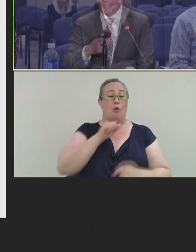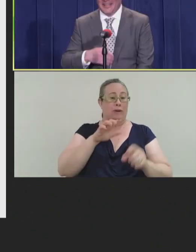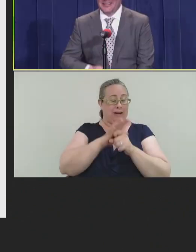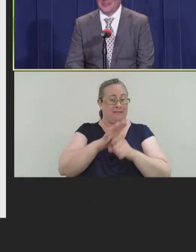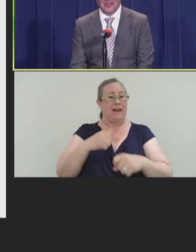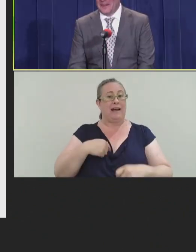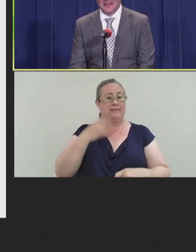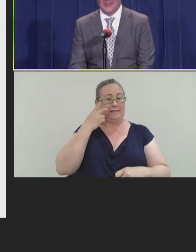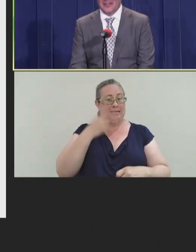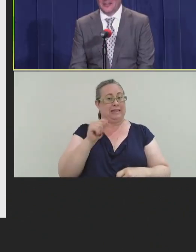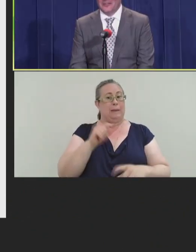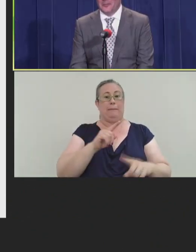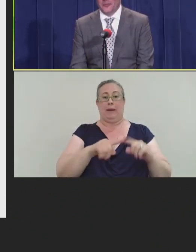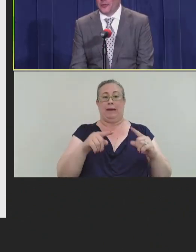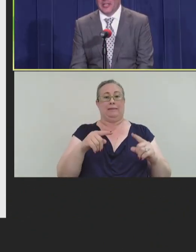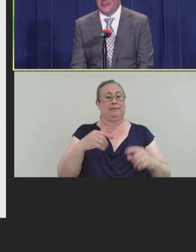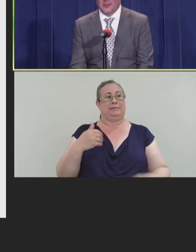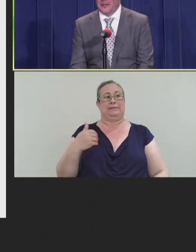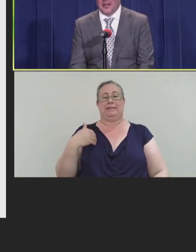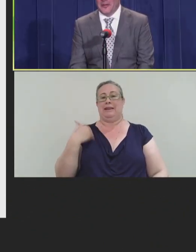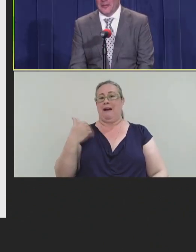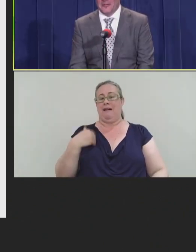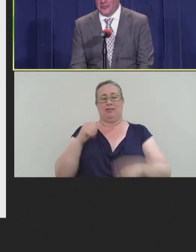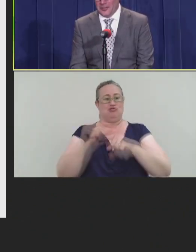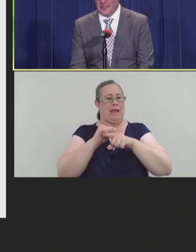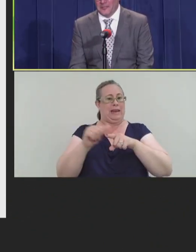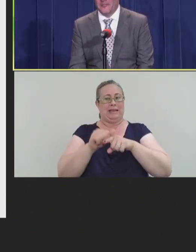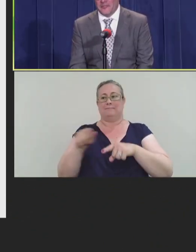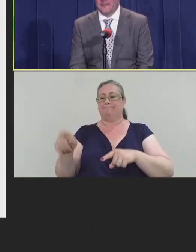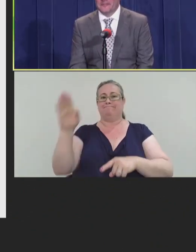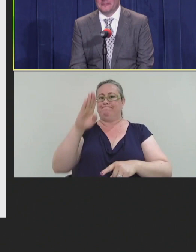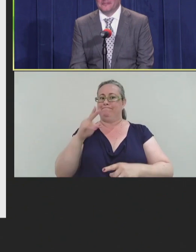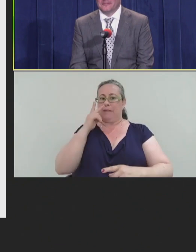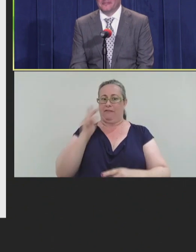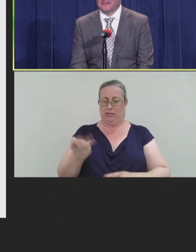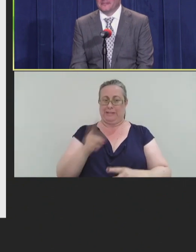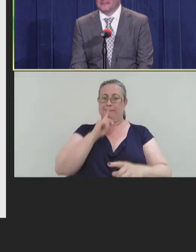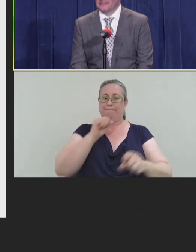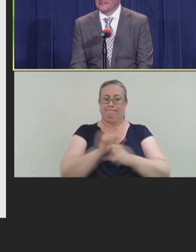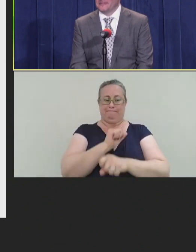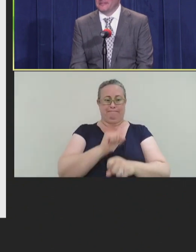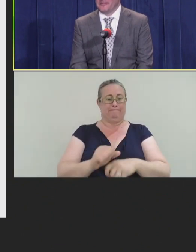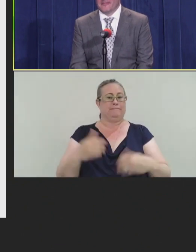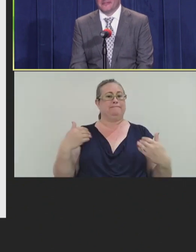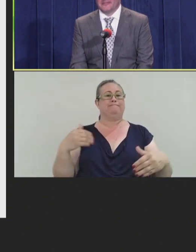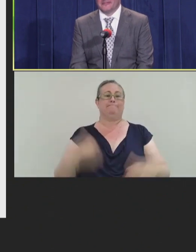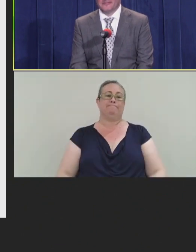yeah. But the young trainees that we have now have never seen it.